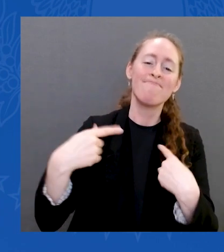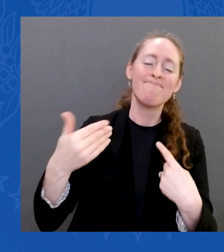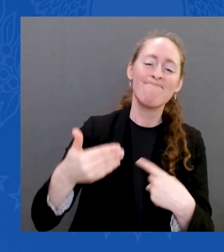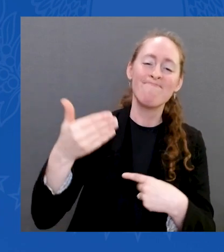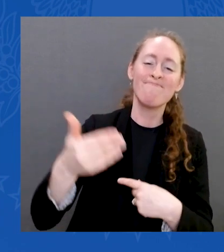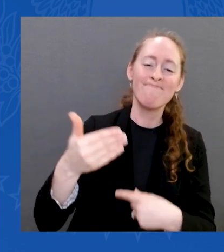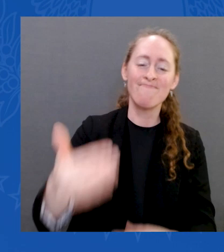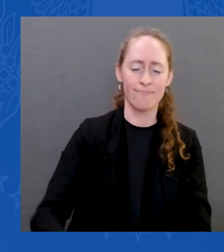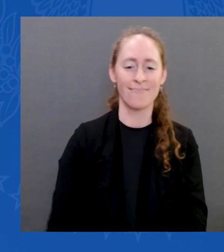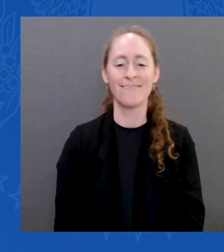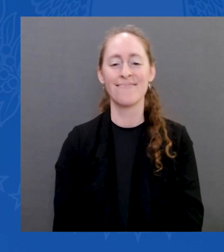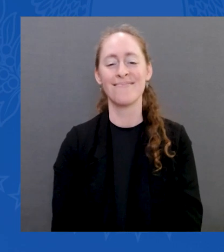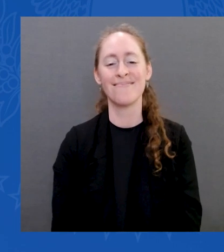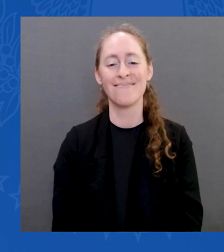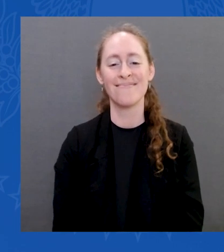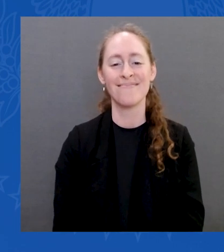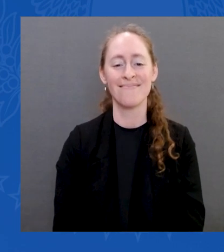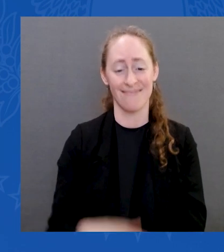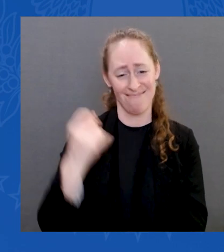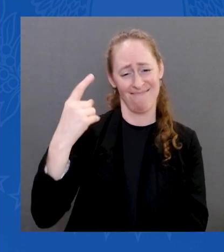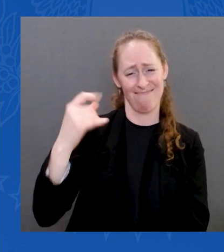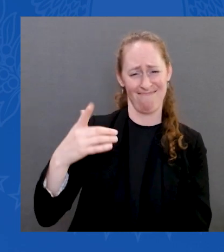And I used to ta- -- ta- -- ta-